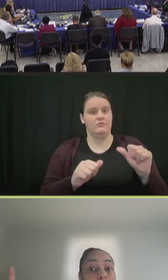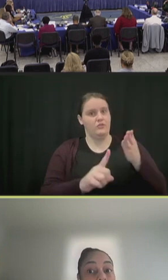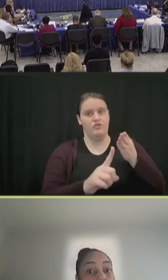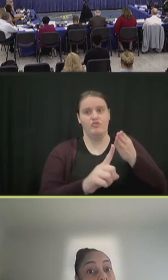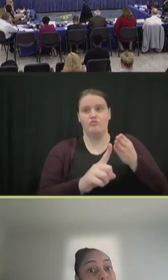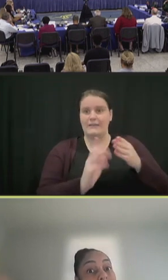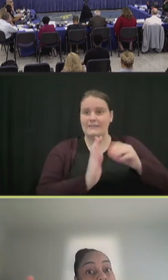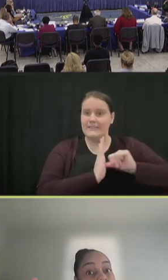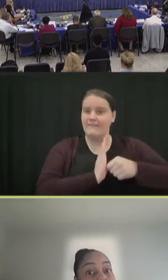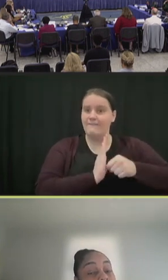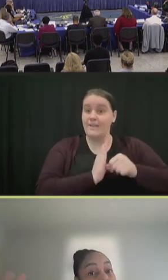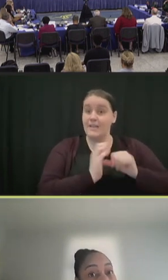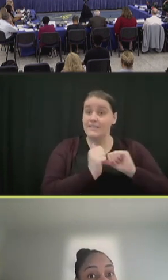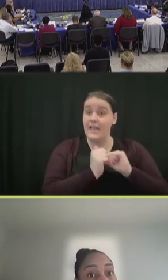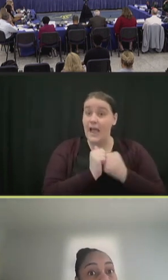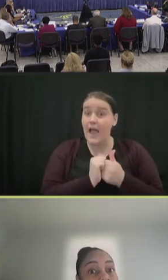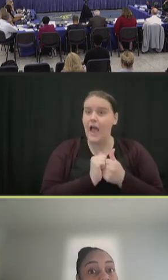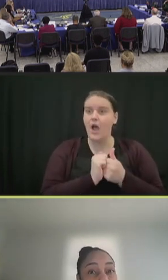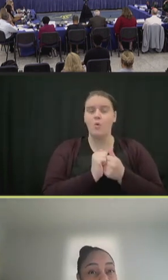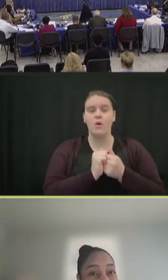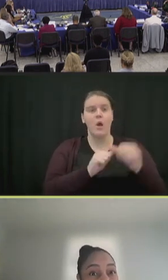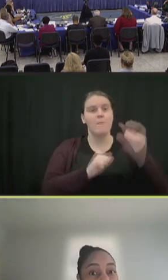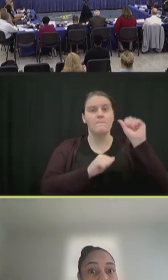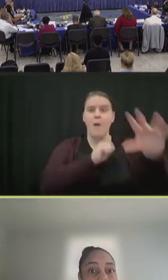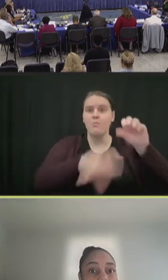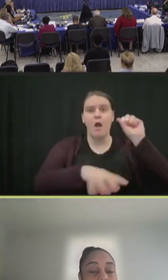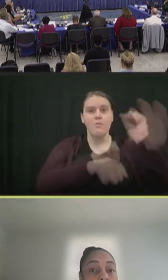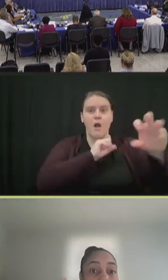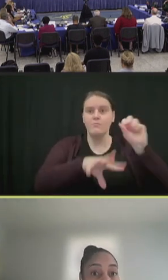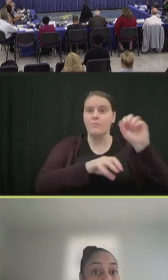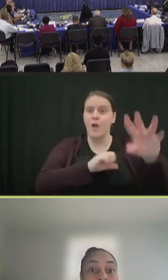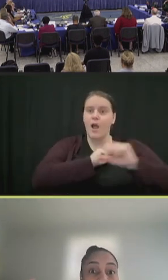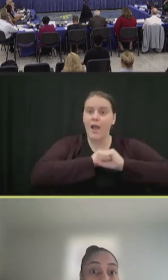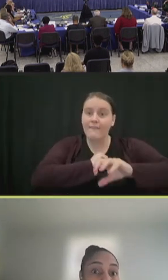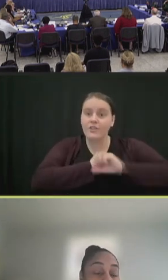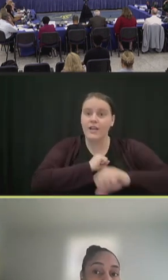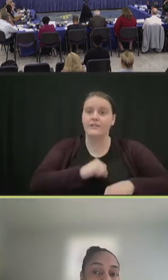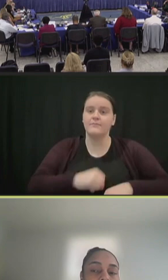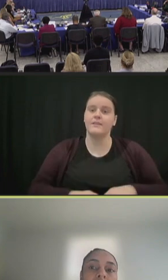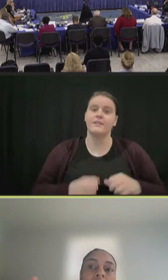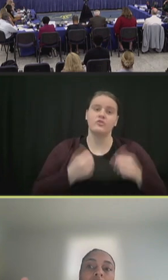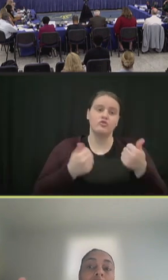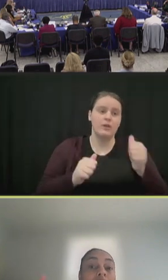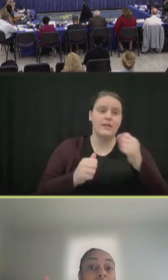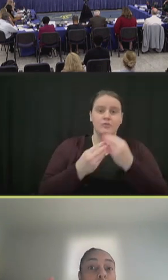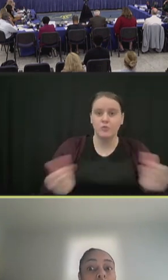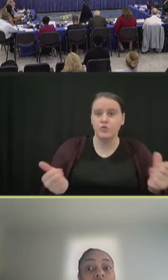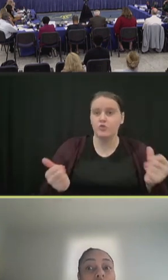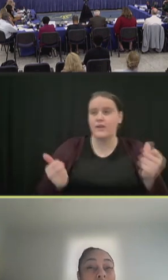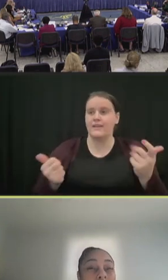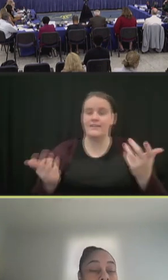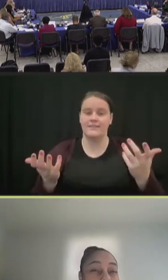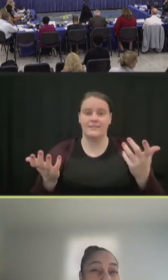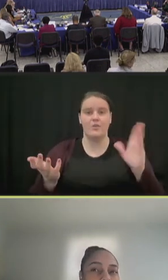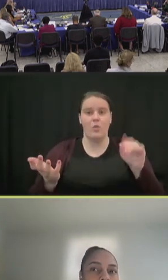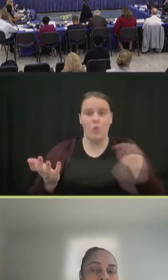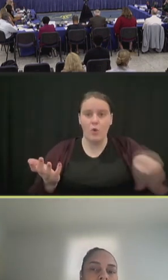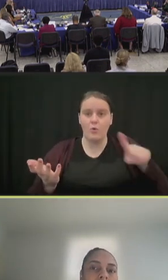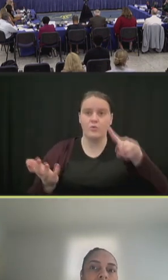a rapid response, FAQ ads that are designed to address that head on. And then we're doing a ton